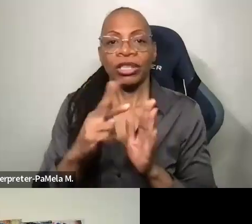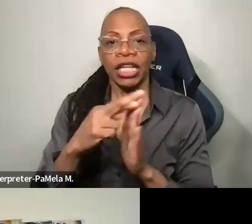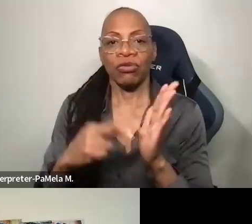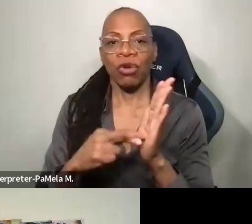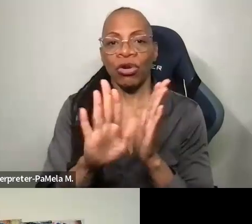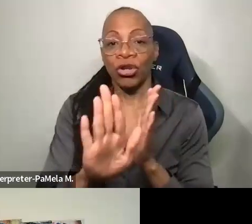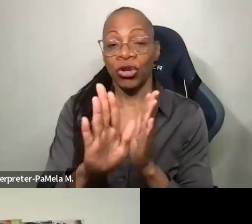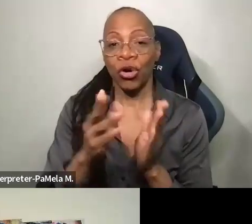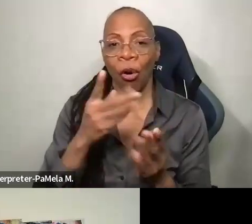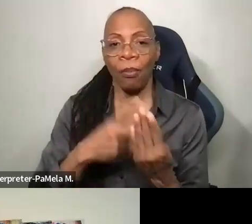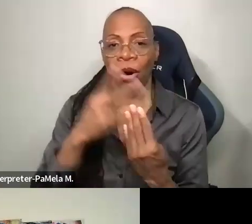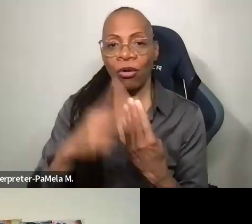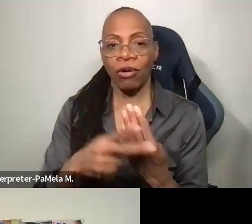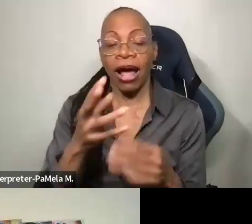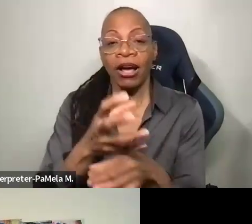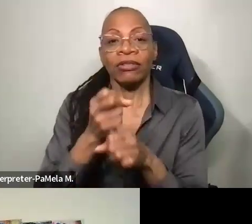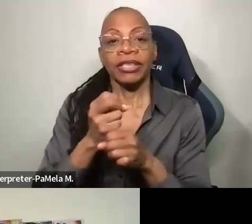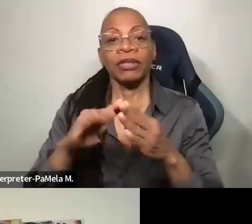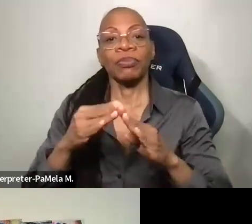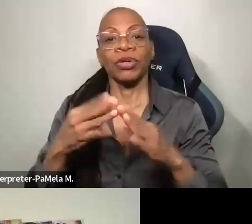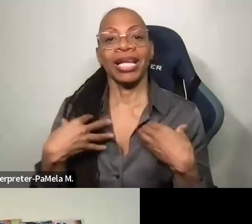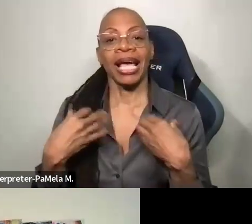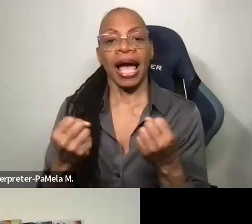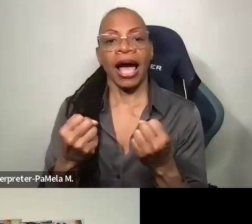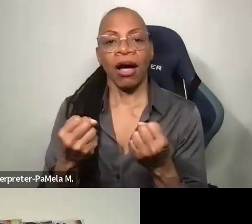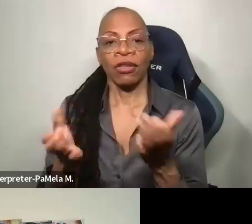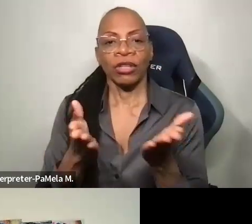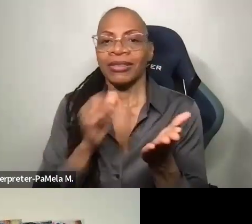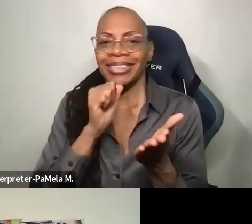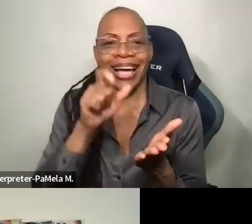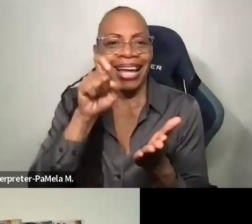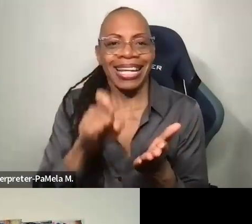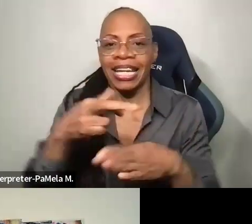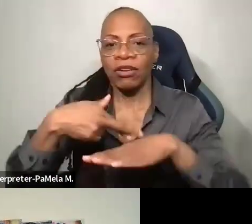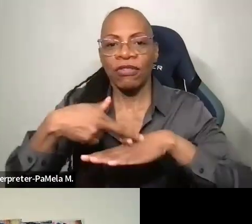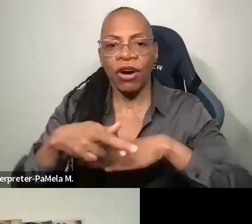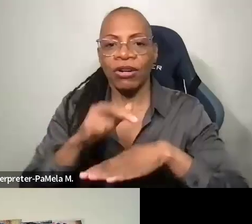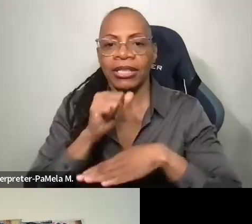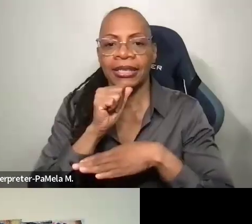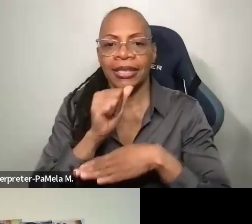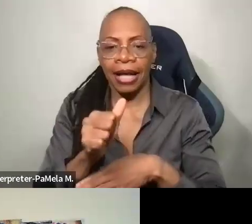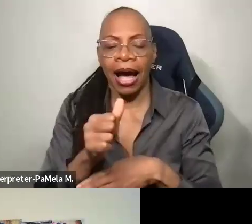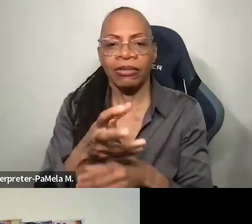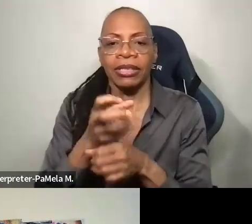already receiving community mental health services, does not need a referral, and does not receive those services from you,